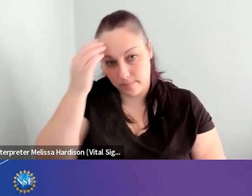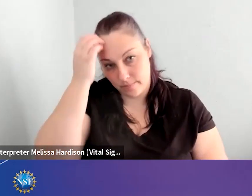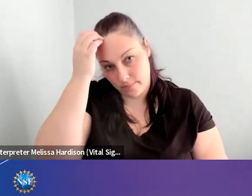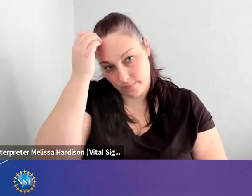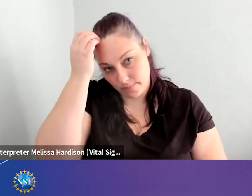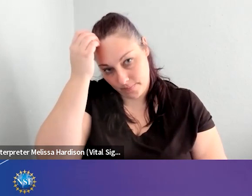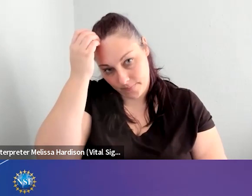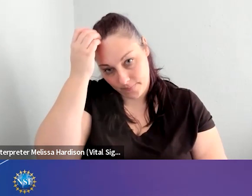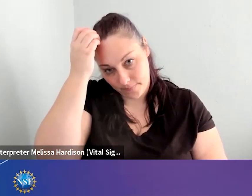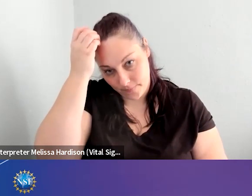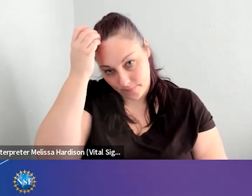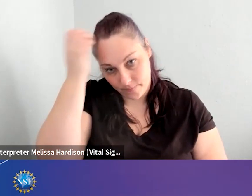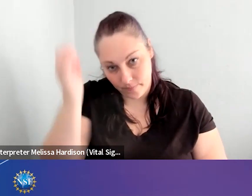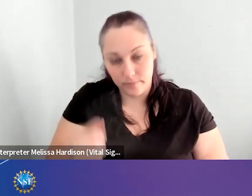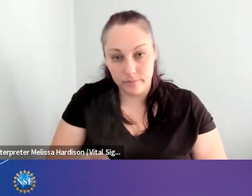Beth Strausser: Okay. Alright. Great.